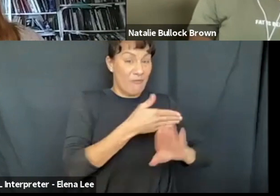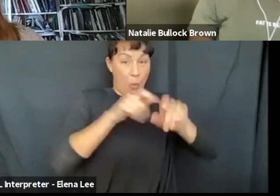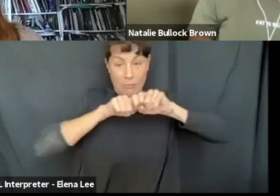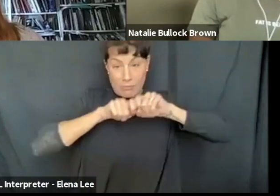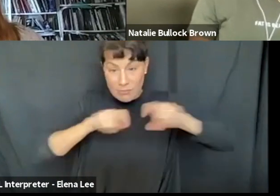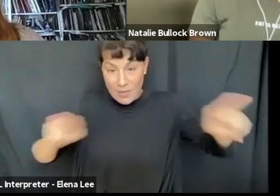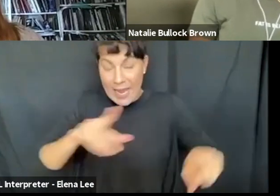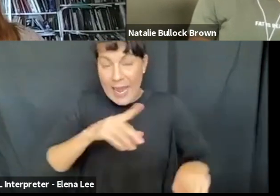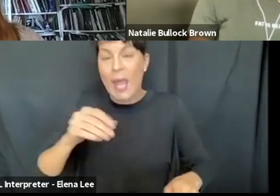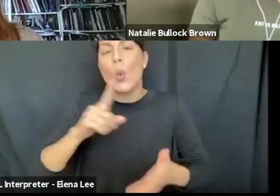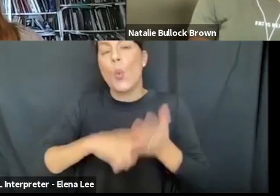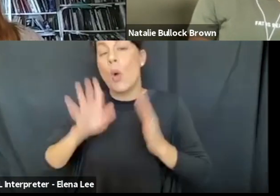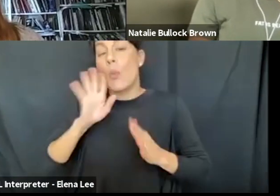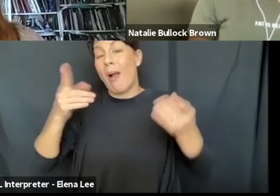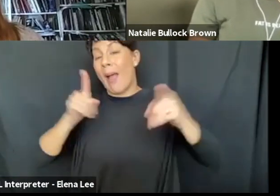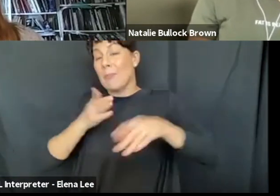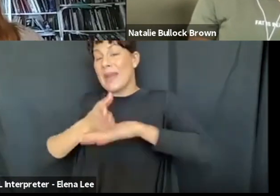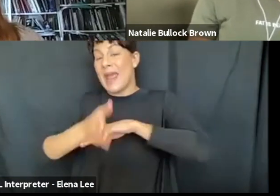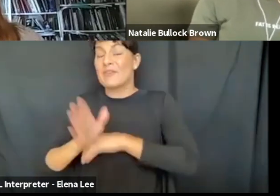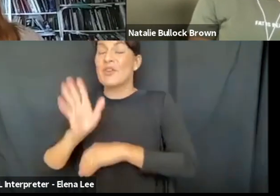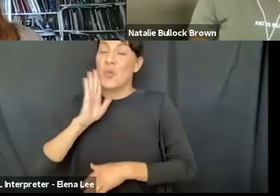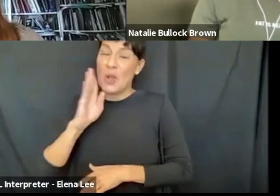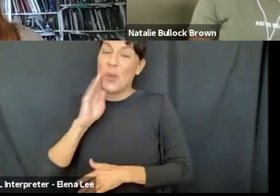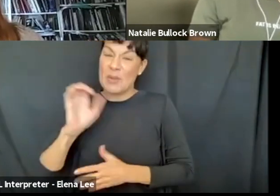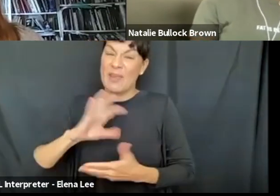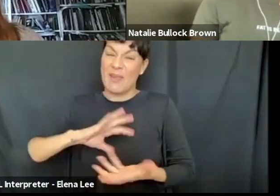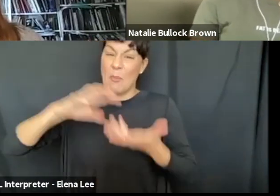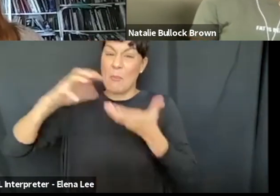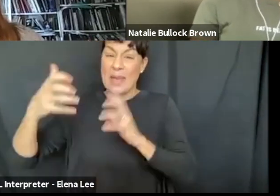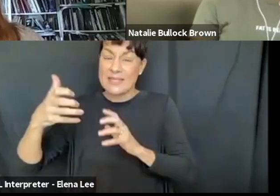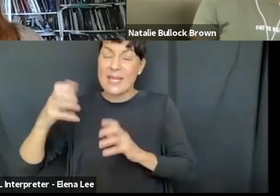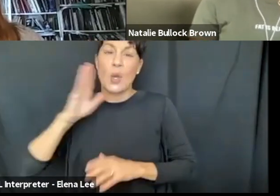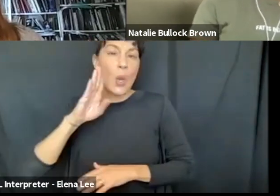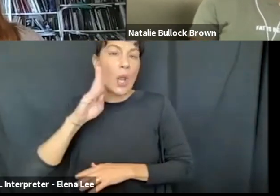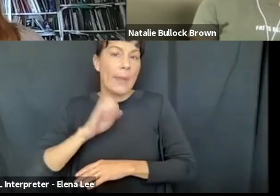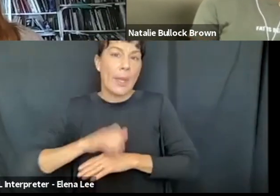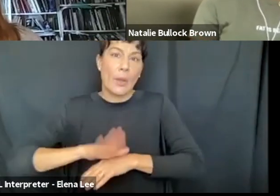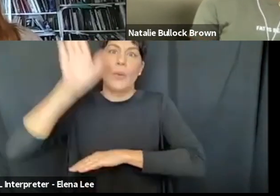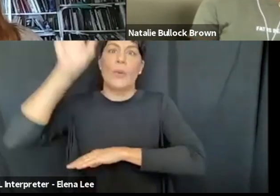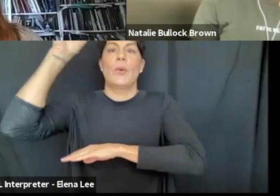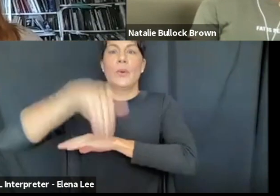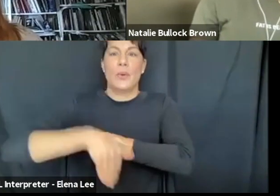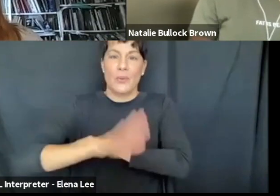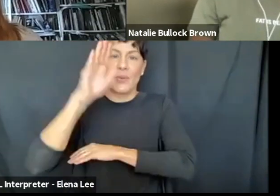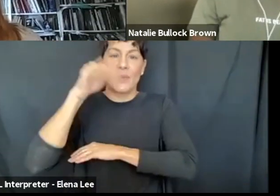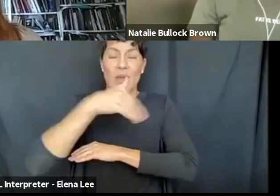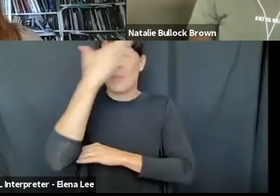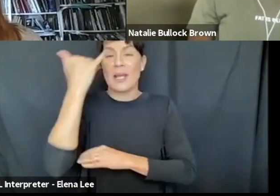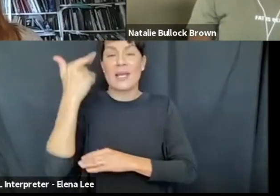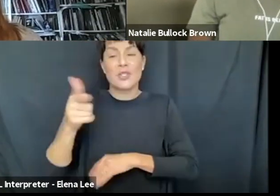it's gonna be a roller coaster. We're dealing with trauma and that trauma is gonna come up.